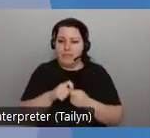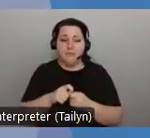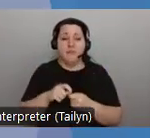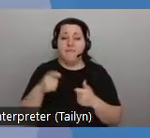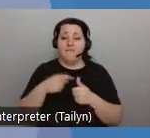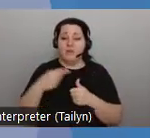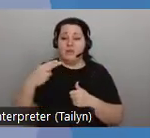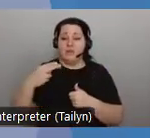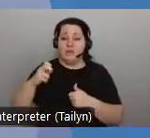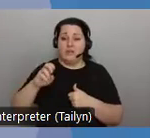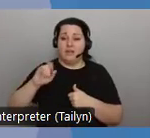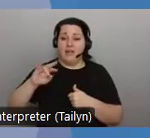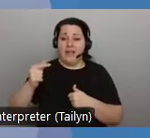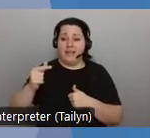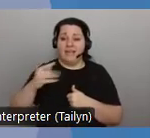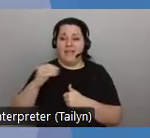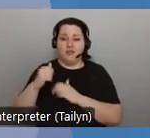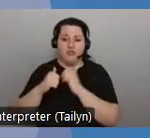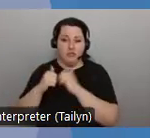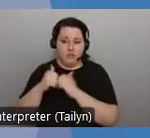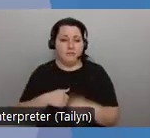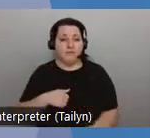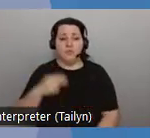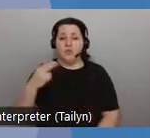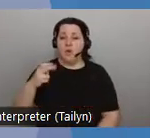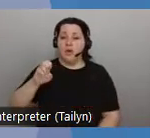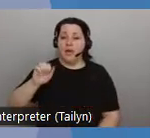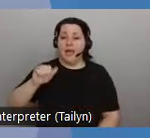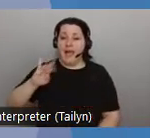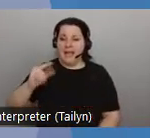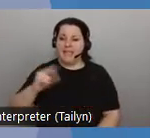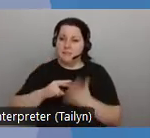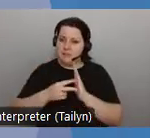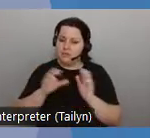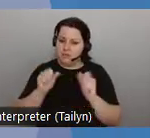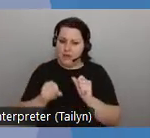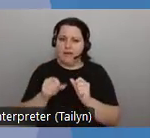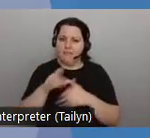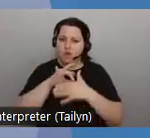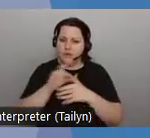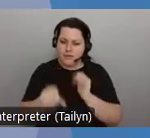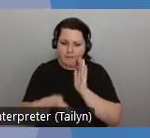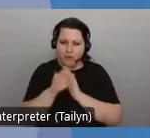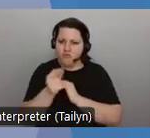more depth to people. So going into a bit wordy to about these possibles. First